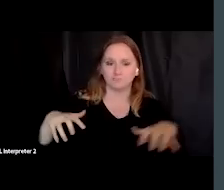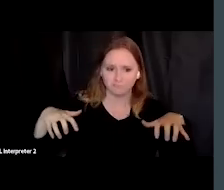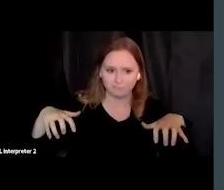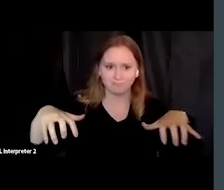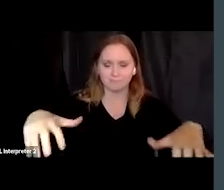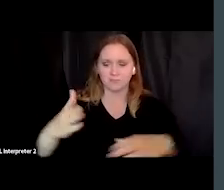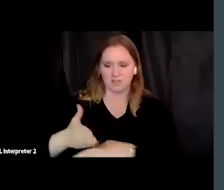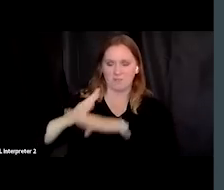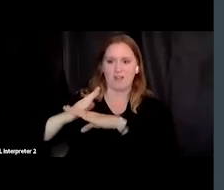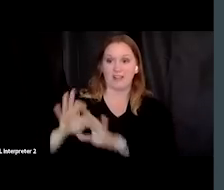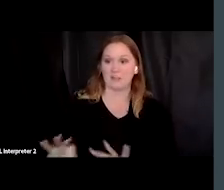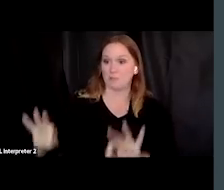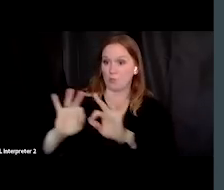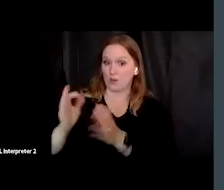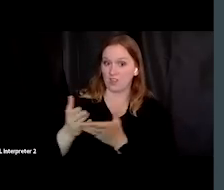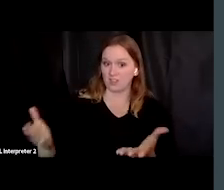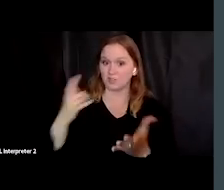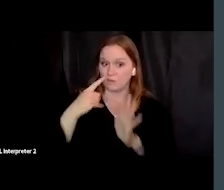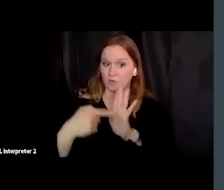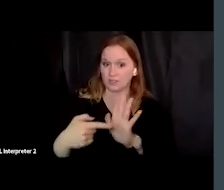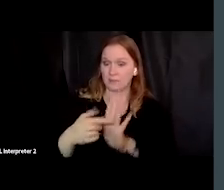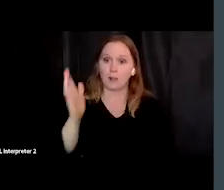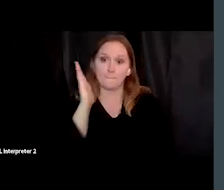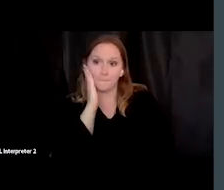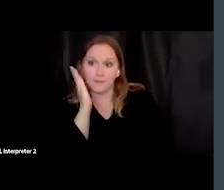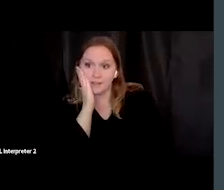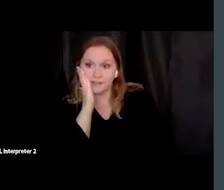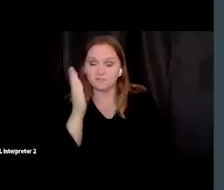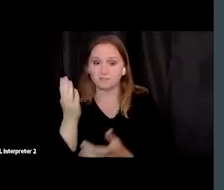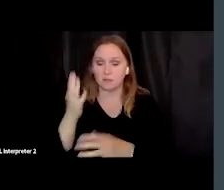So like maybe a bed can't be used 'cause there's just so much stuff on it, or a sink